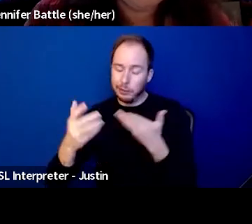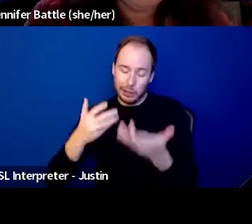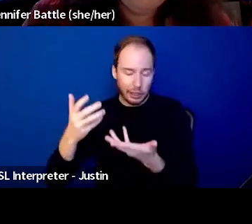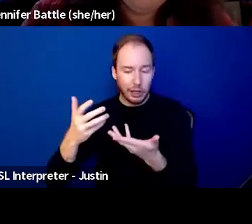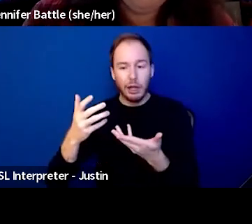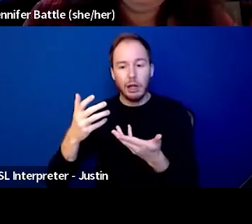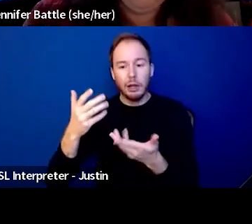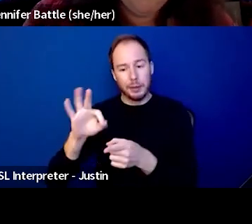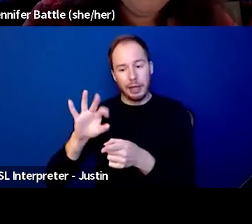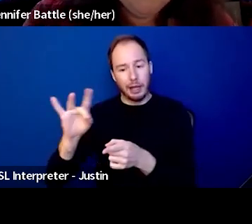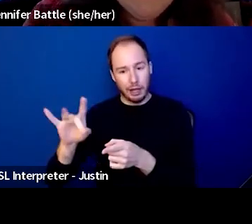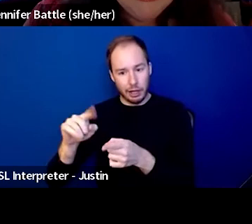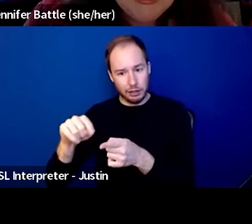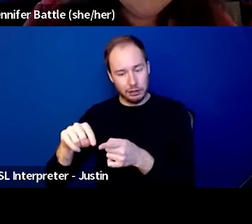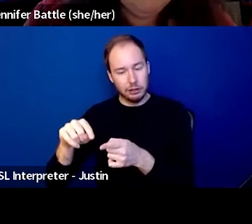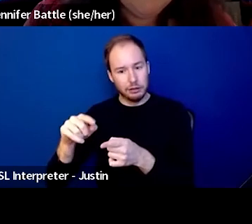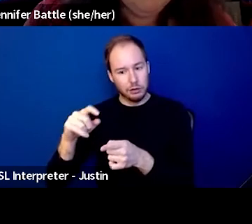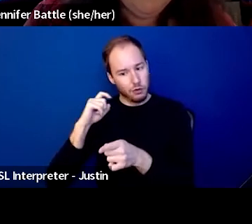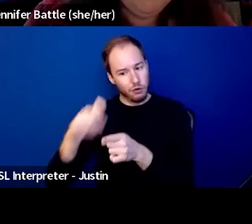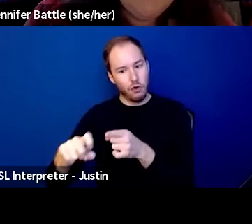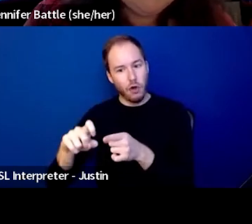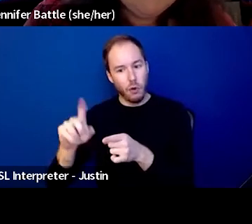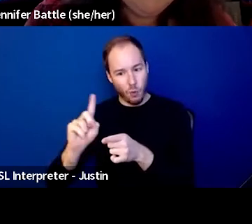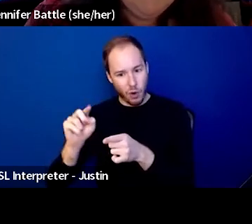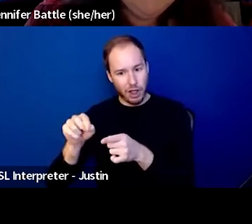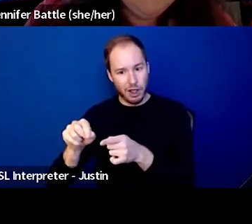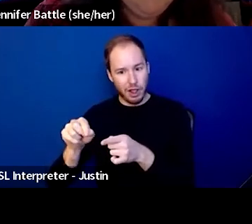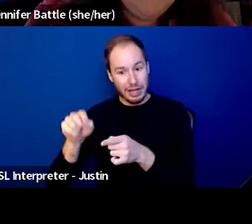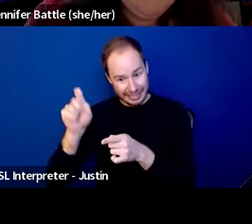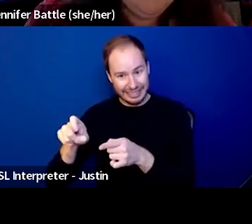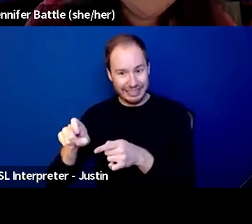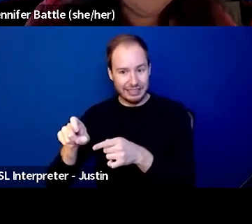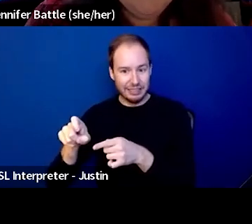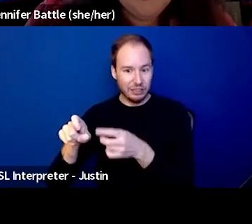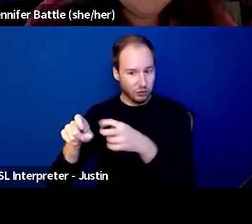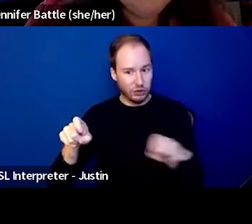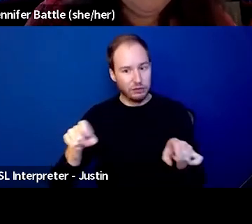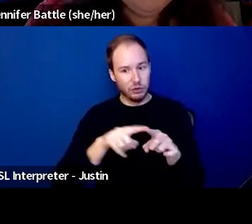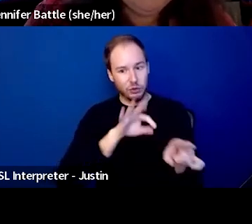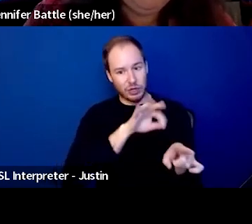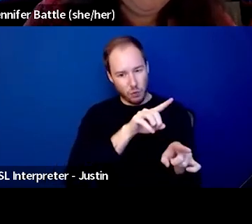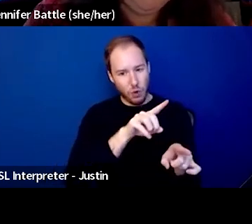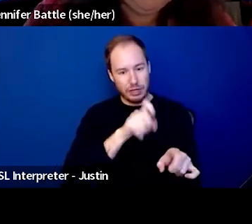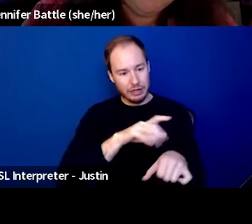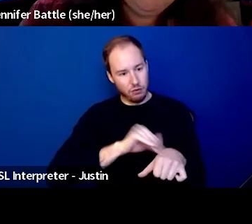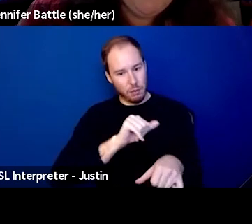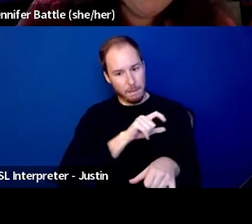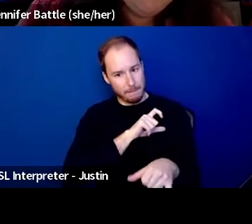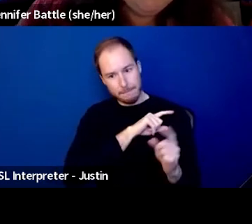but there are rare occasions where there does need to be an imminent risk response. And if there is an imminent risk response,